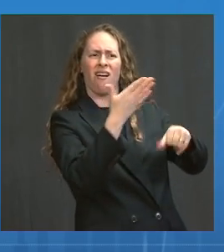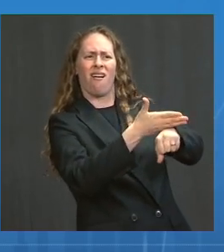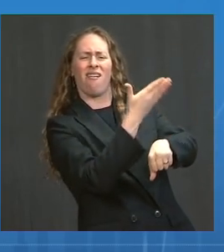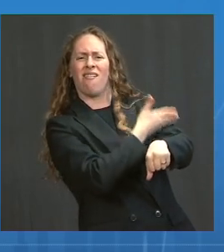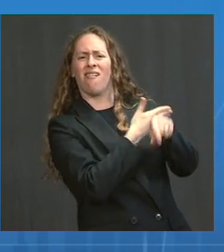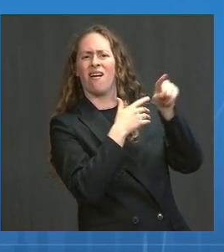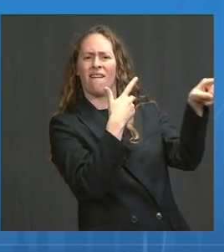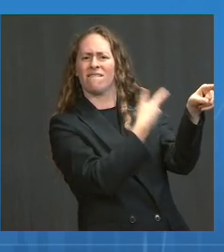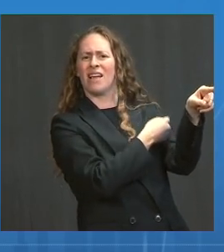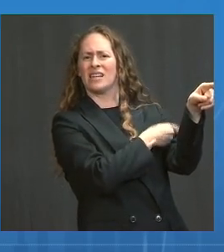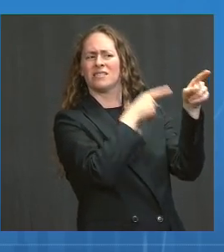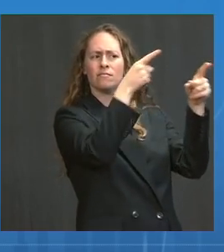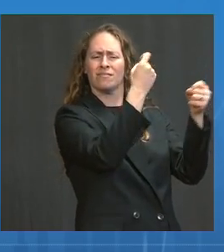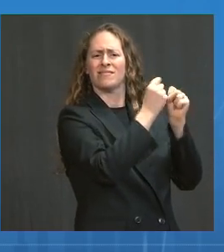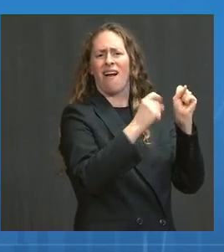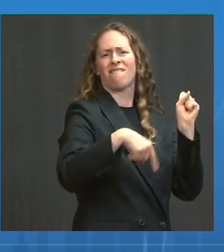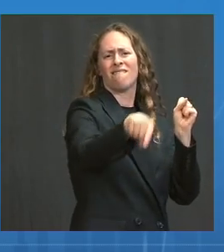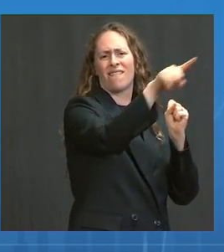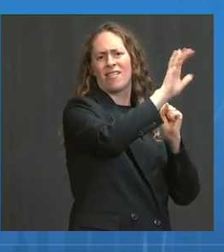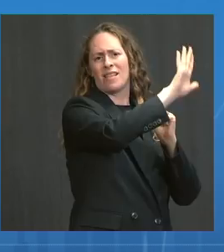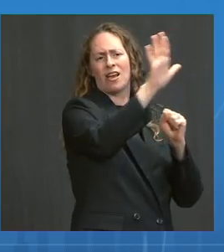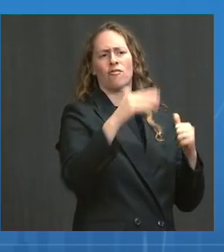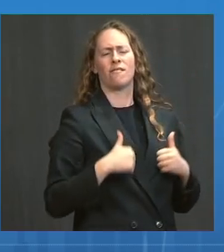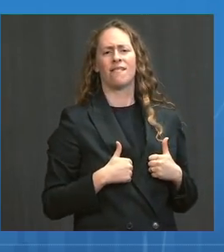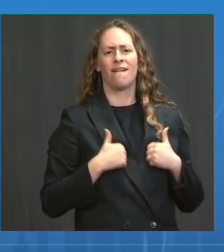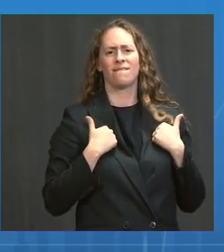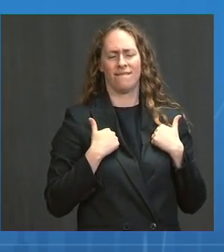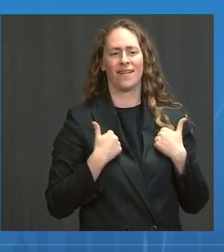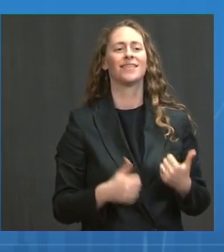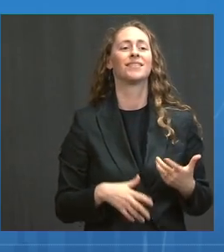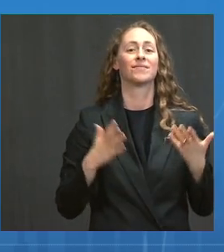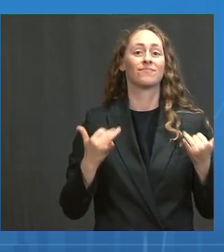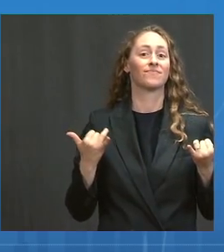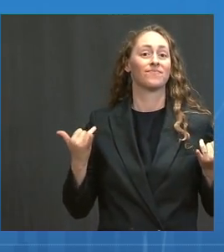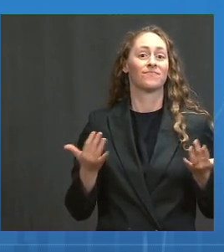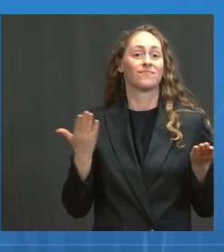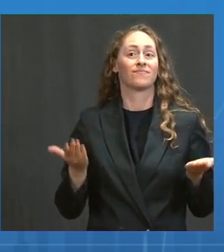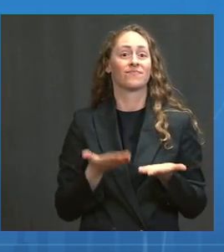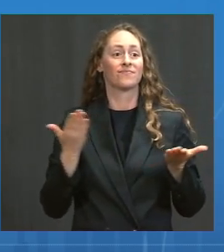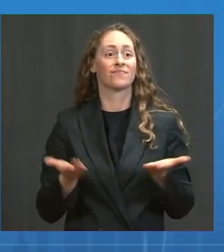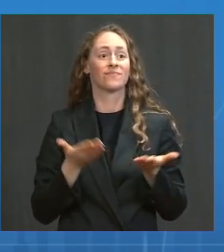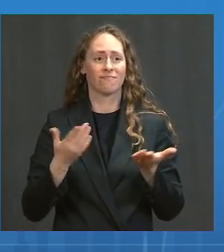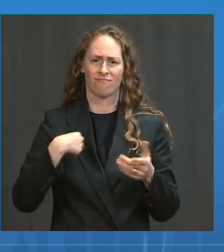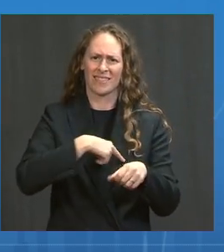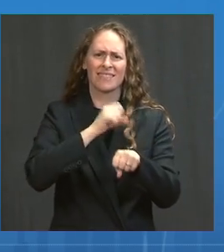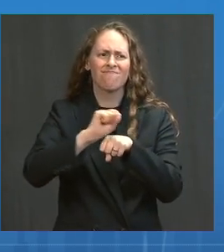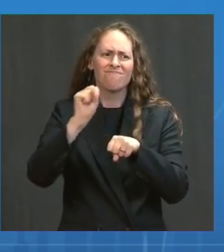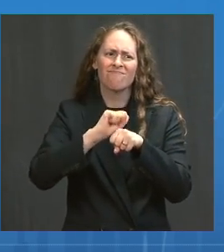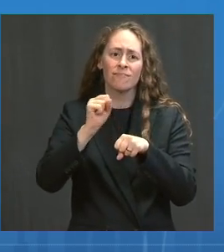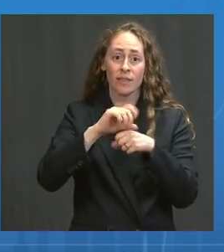And just as our work to vaccinate Americans does not stop on July 4th, our work to help vaccinate